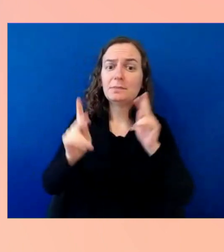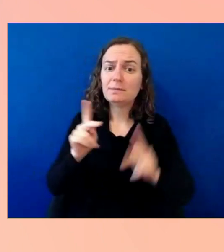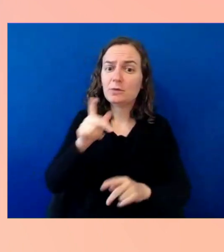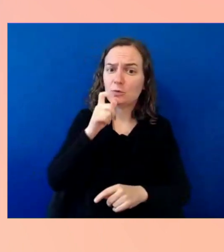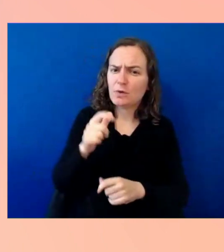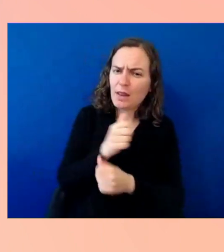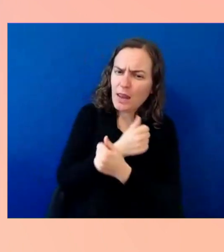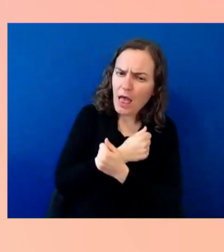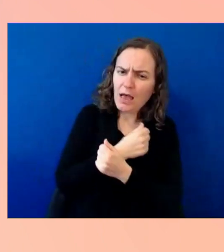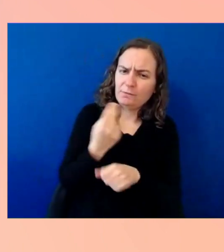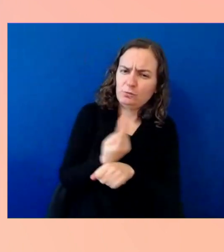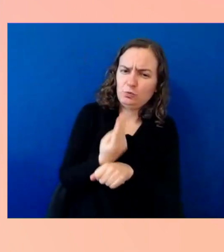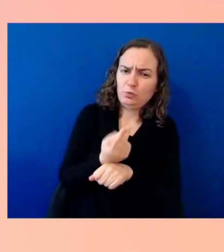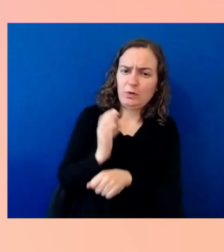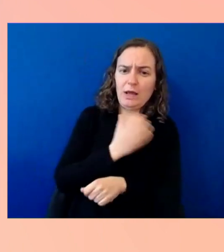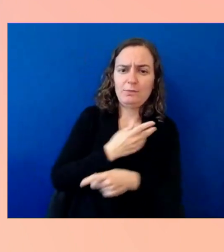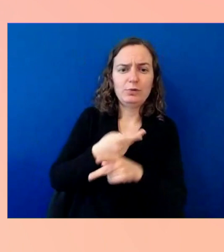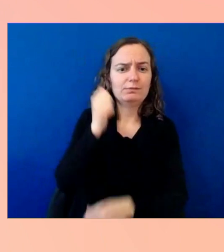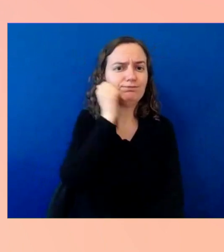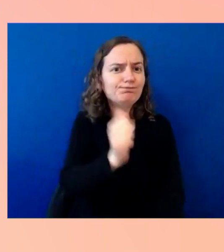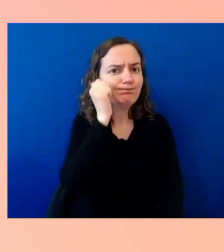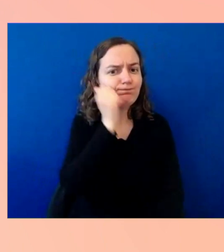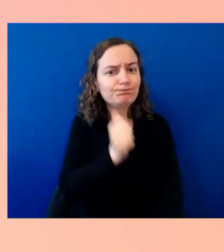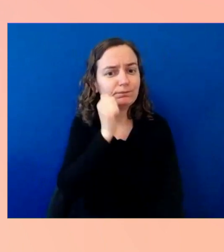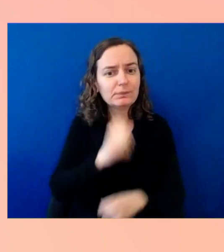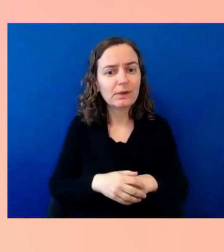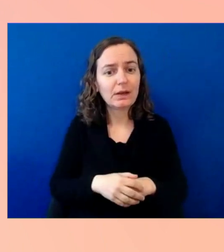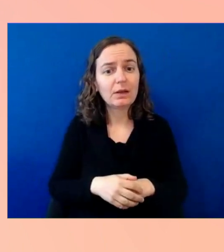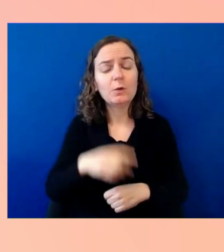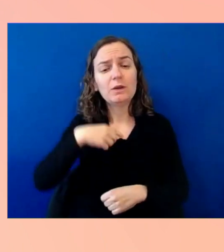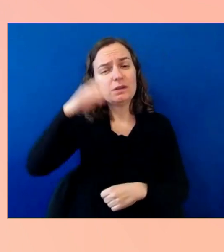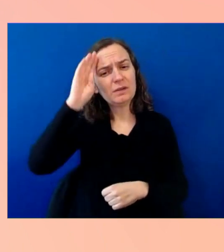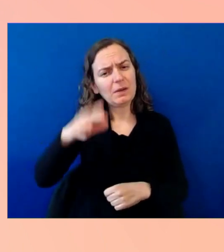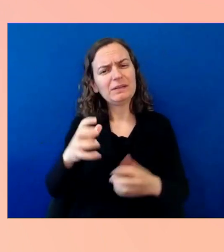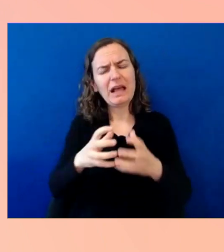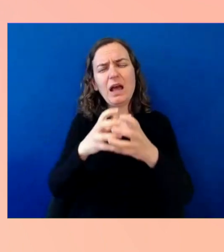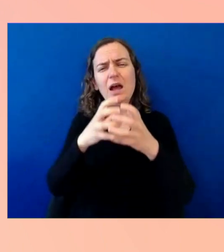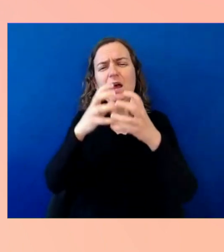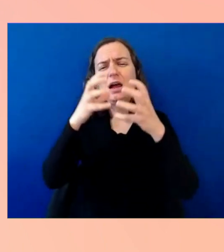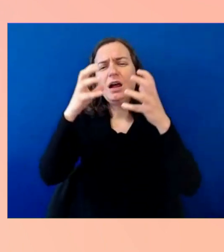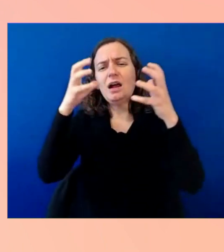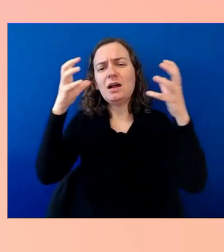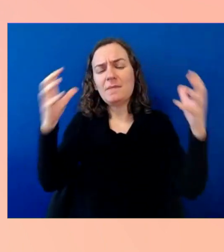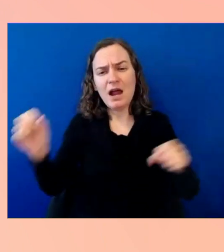But we know there's still so much work to be done to empower developers who use